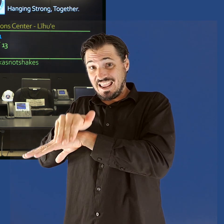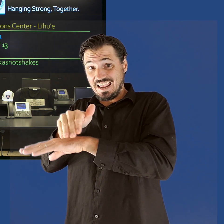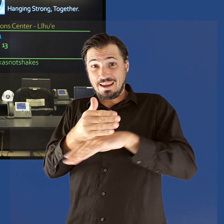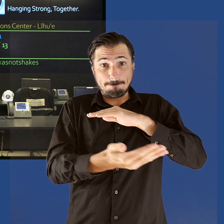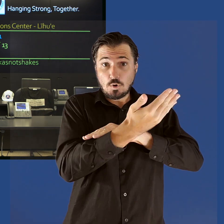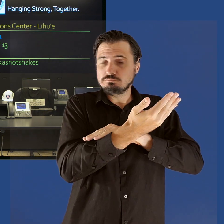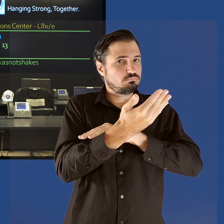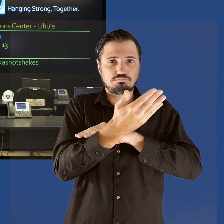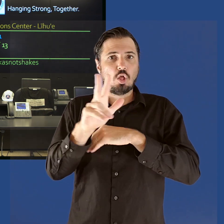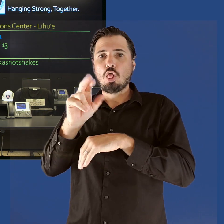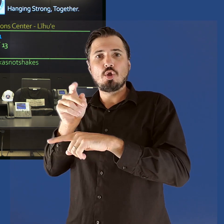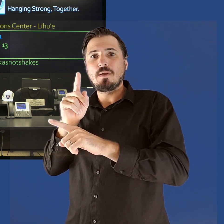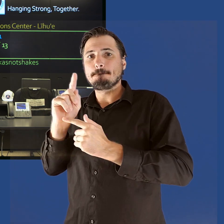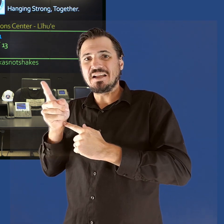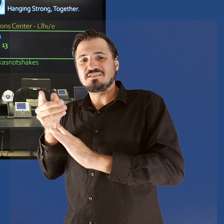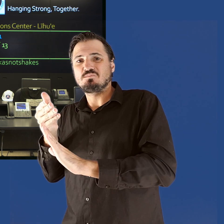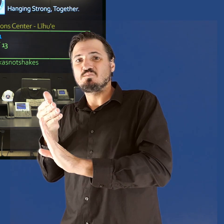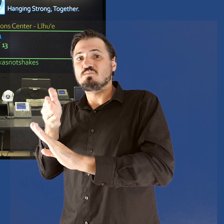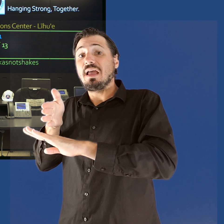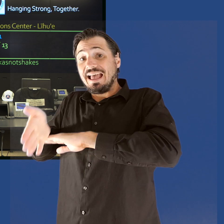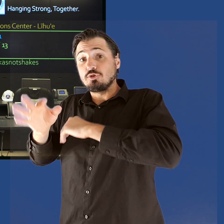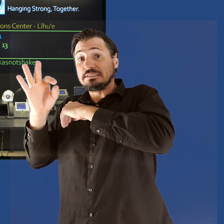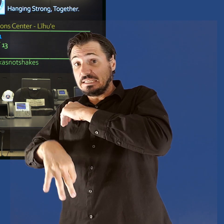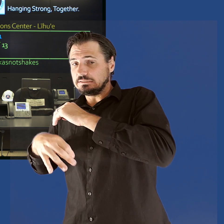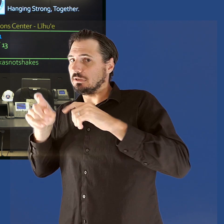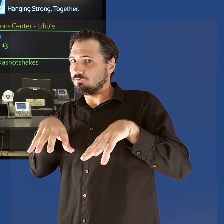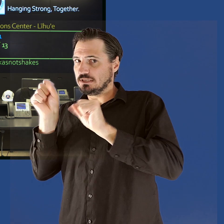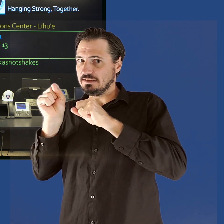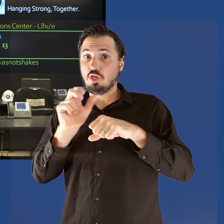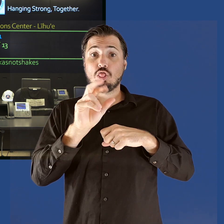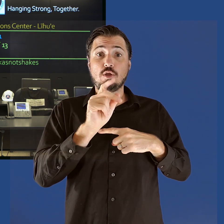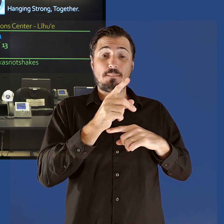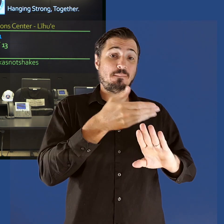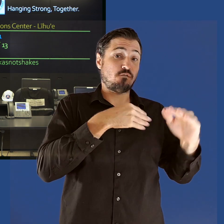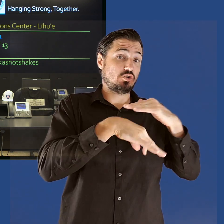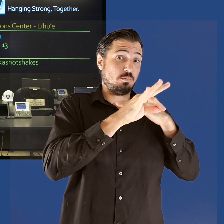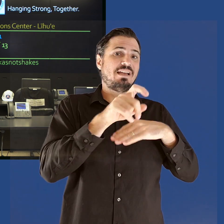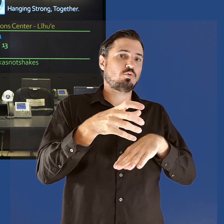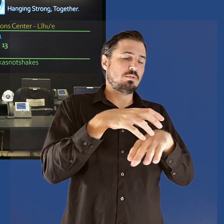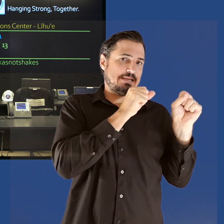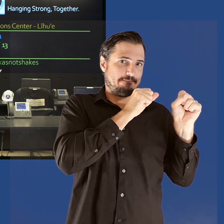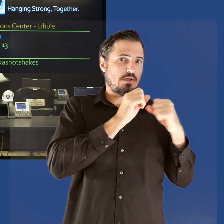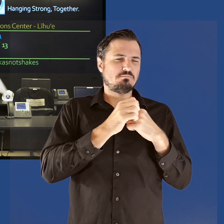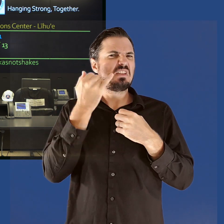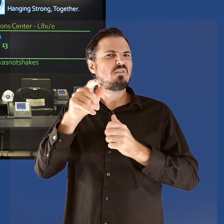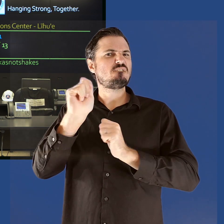4) All other restrictions found in the Governor’s Safer at Home order must be followed, such as quarantine restrictions.